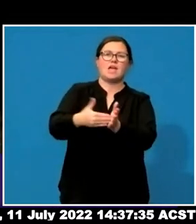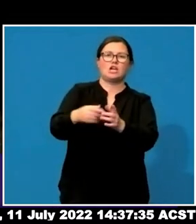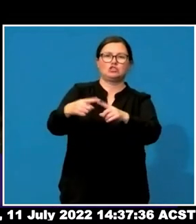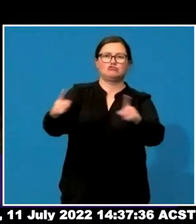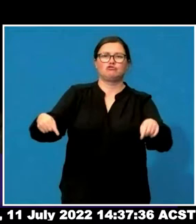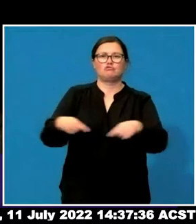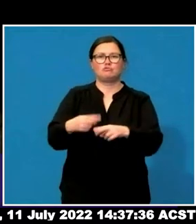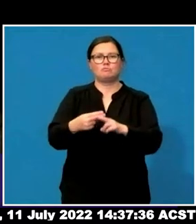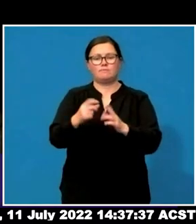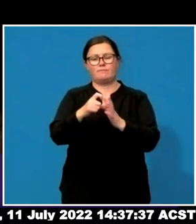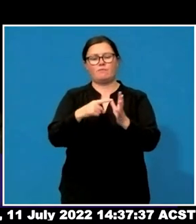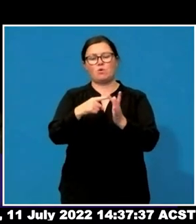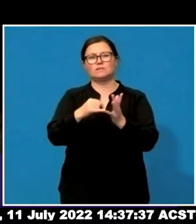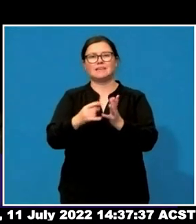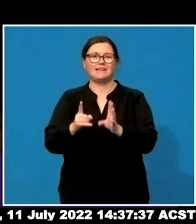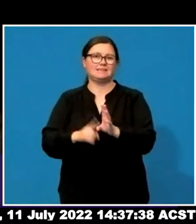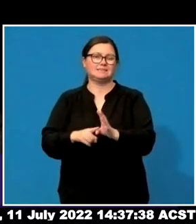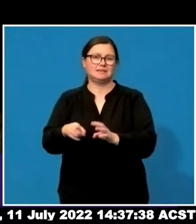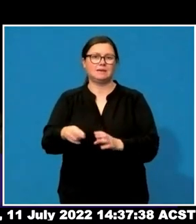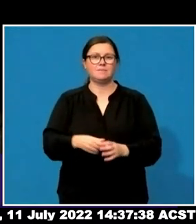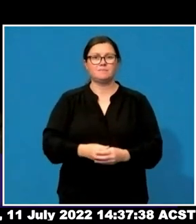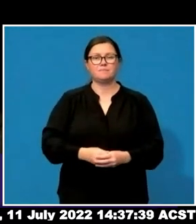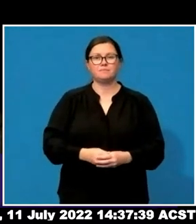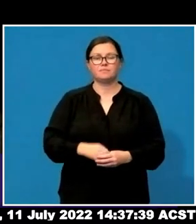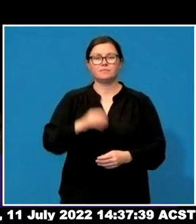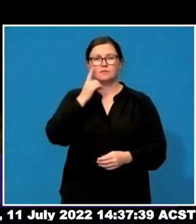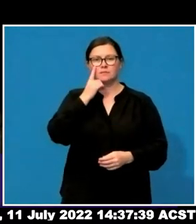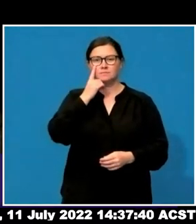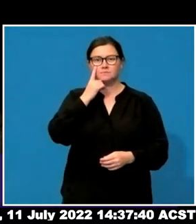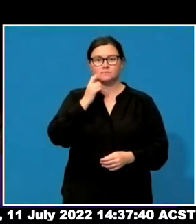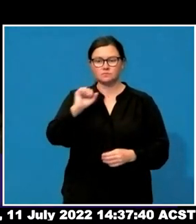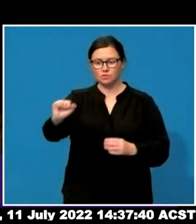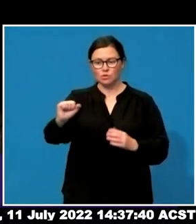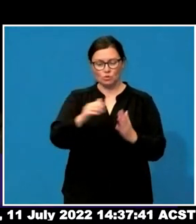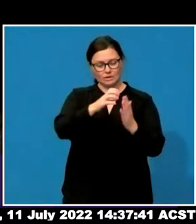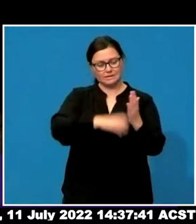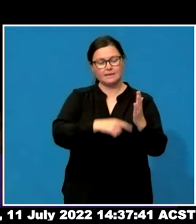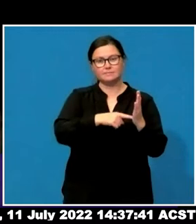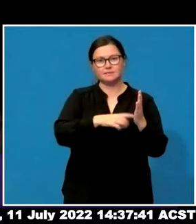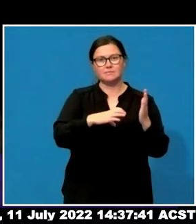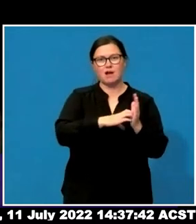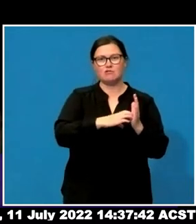You say in your statement at paragraph 89, I quote, that you: